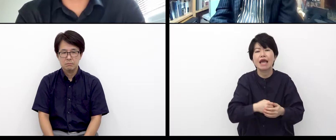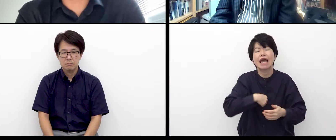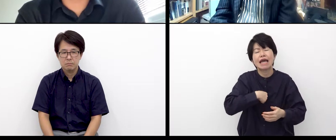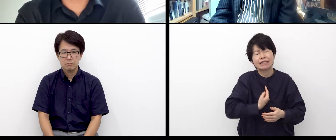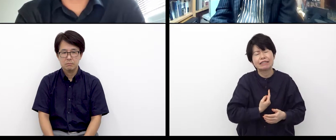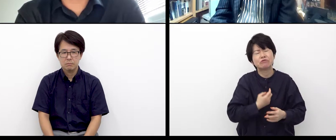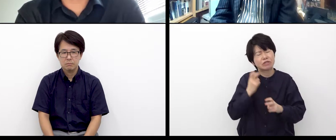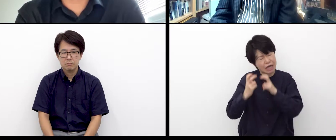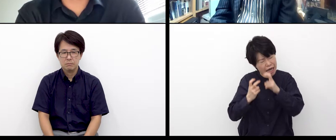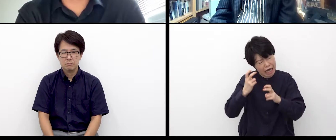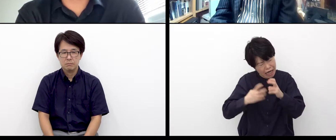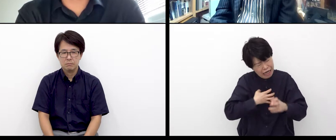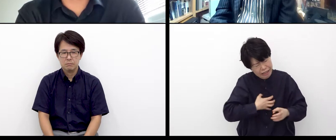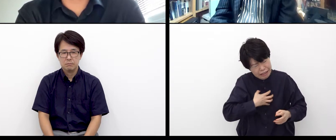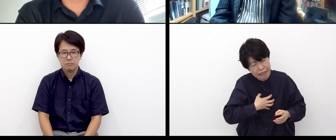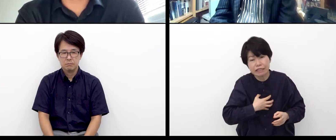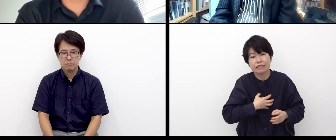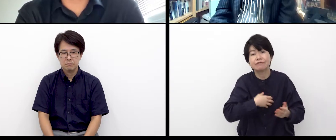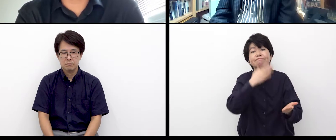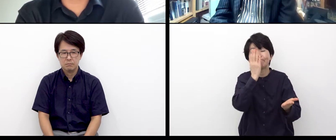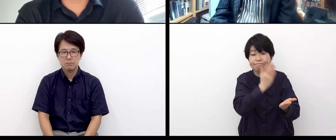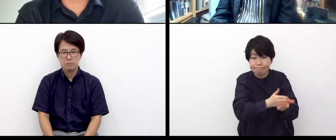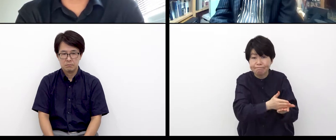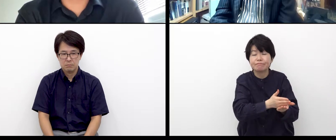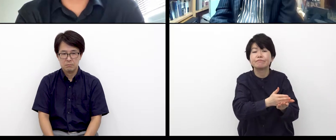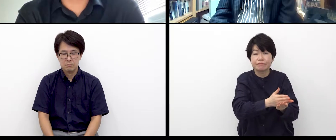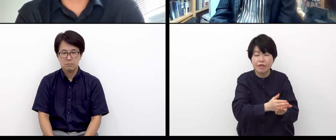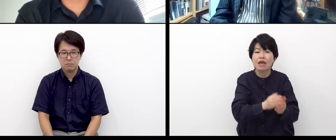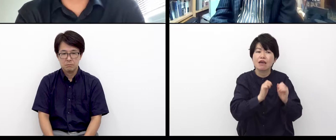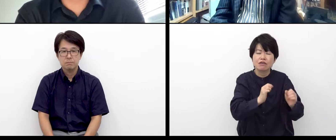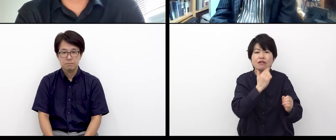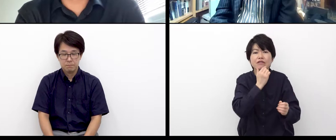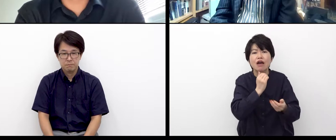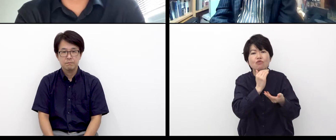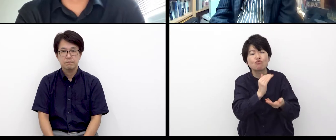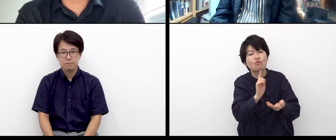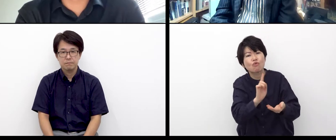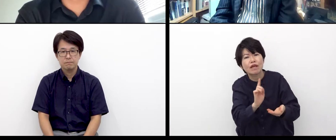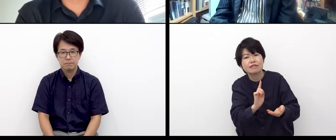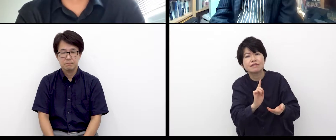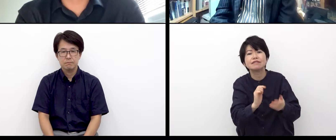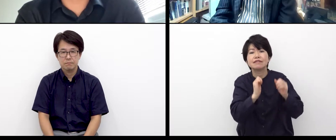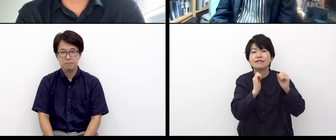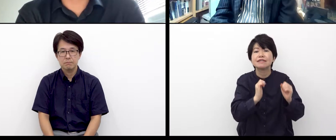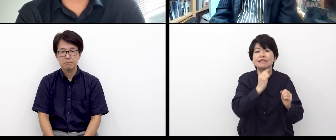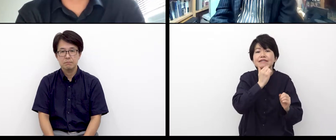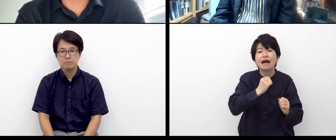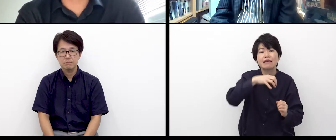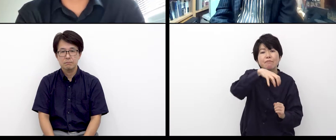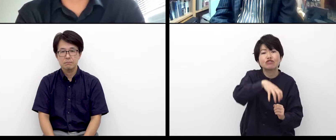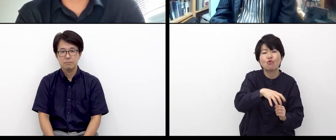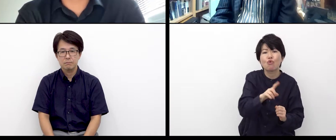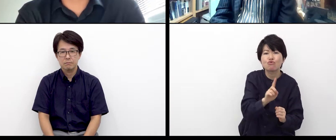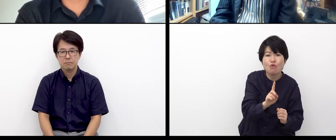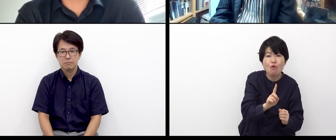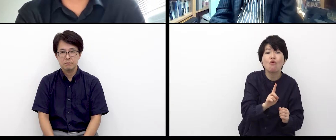We want them to make it a chance to rethink about what they want to do and where they want to be,